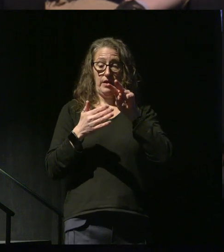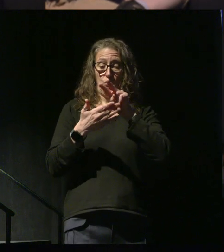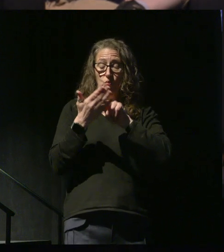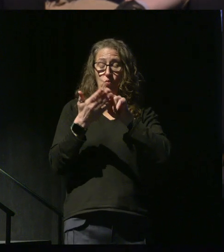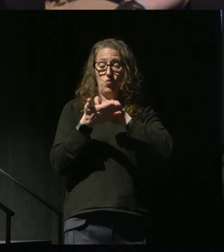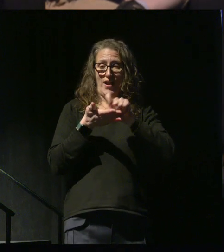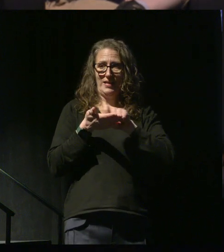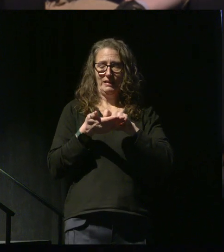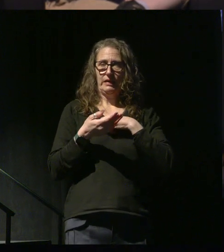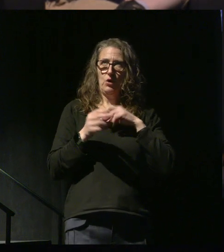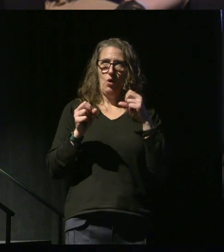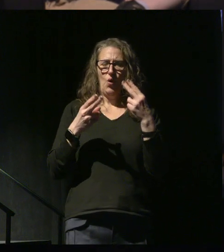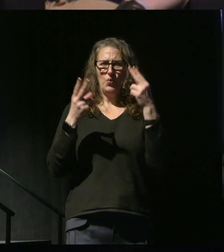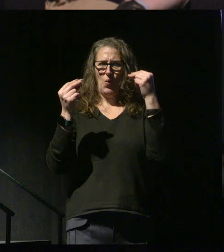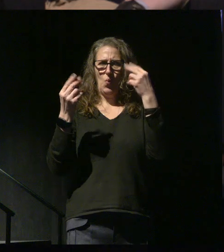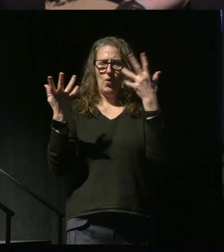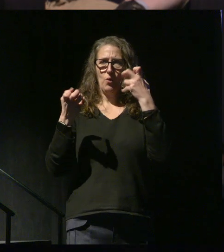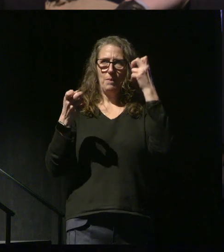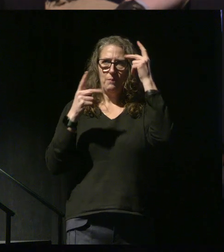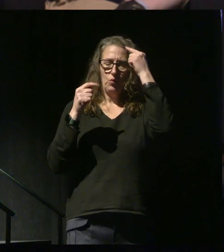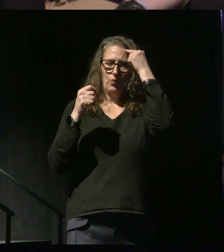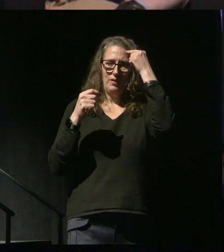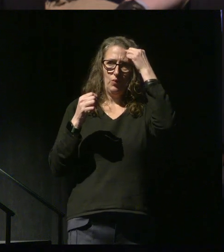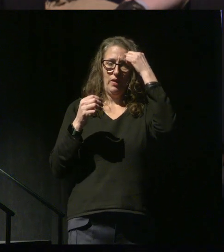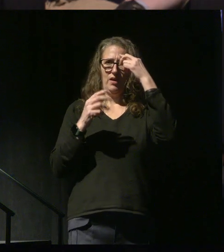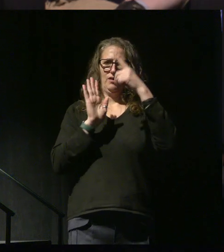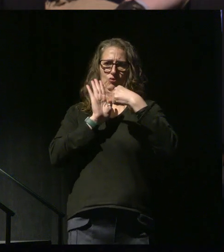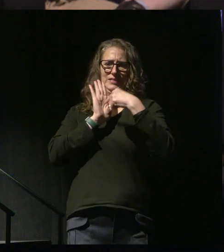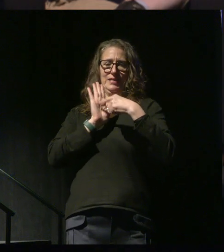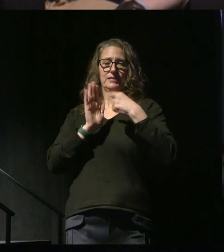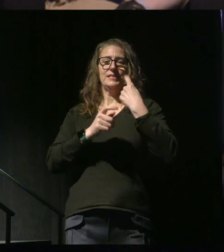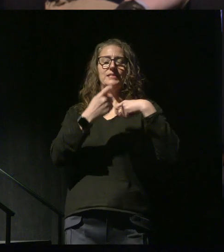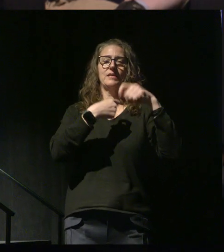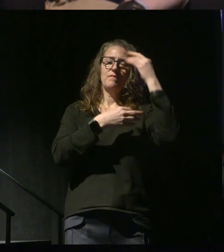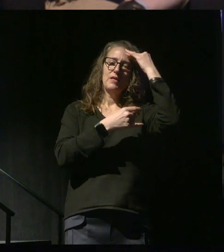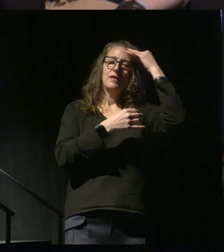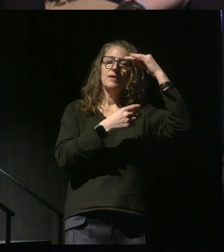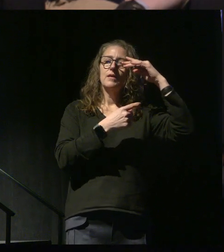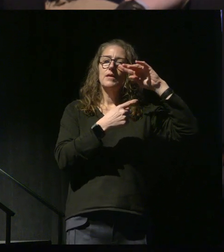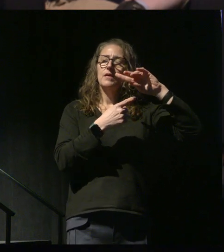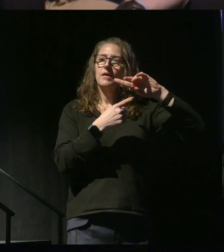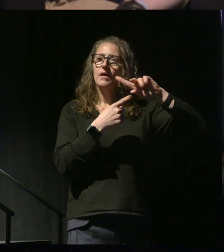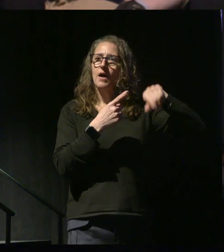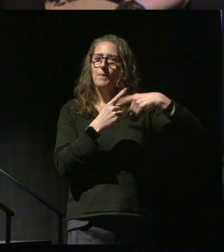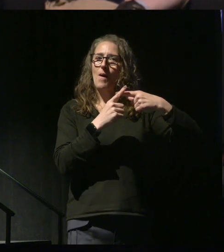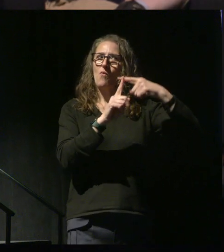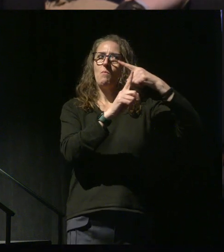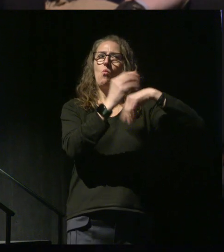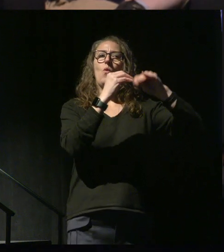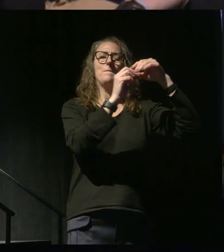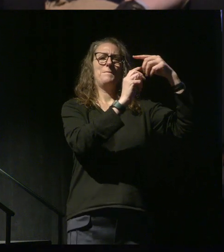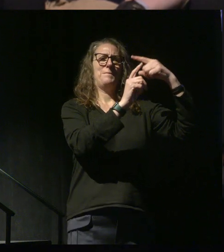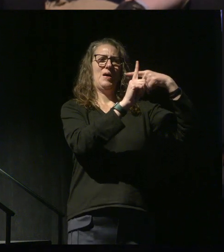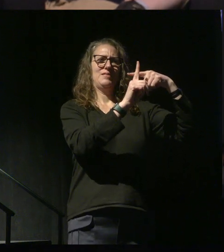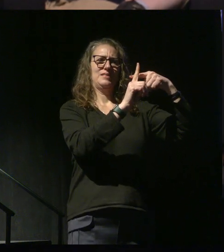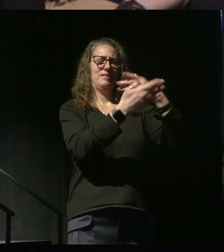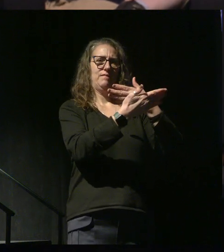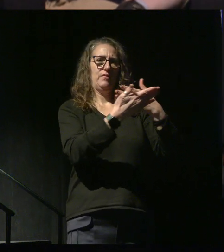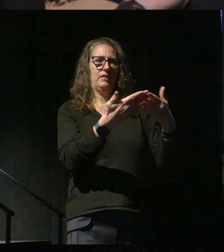Or as opposed to the positive ripple effects, the positive ways that things can be received.